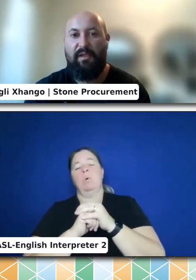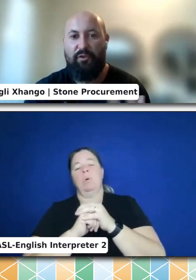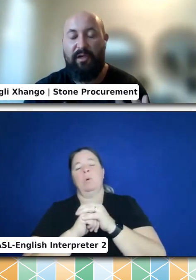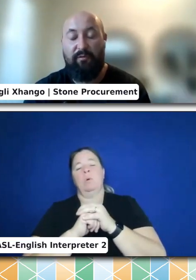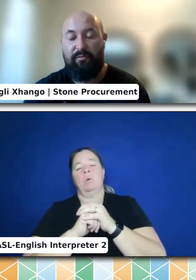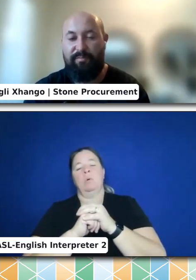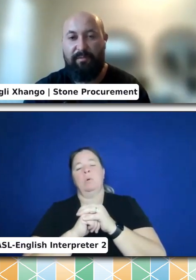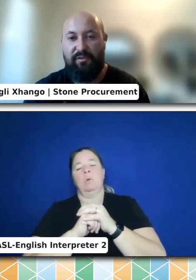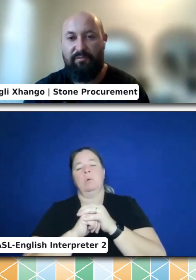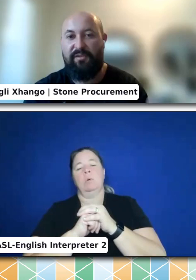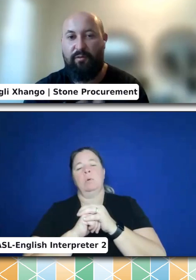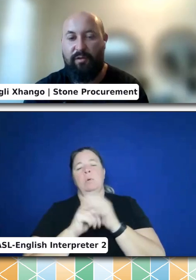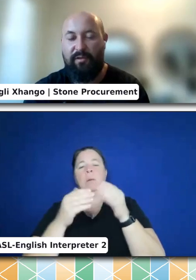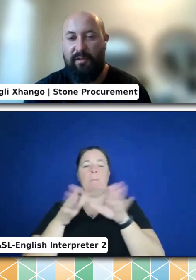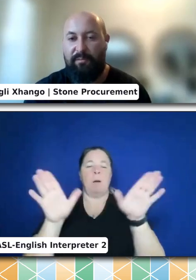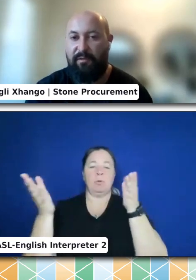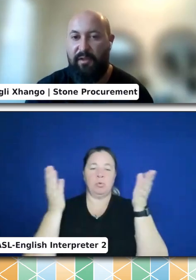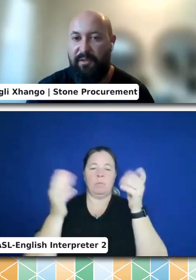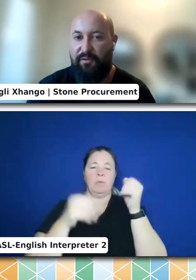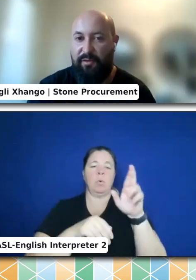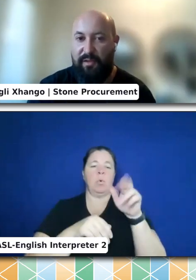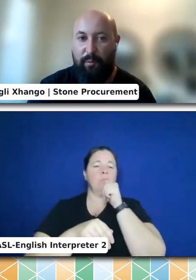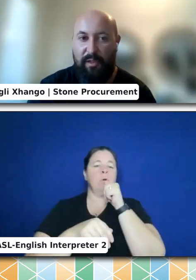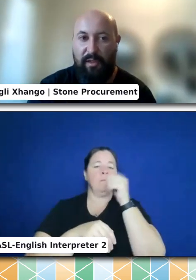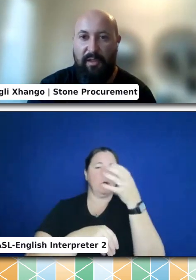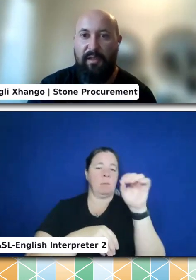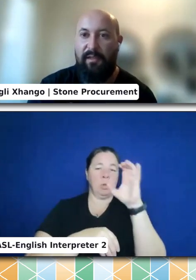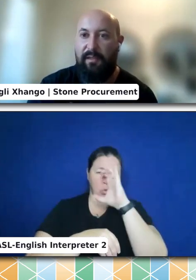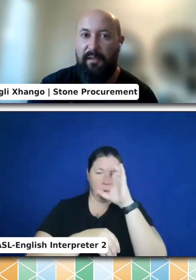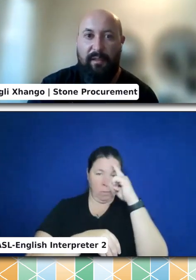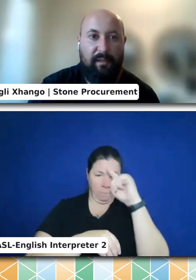As far as public service or private companies are looking for.